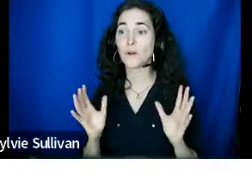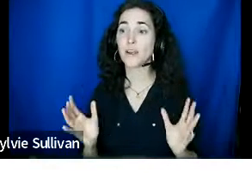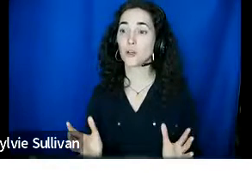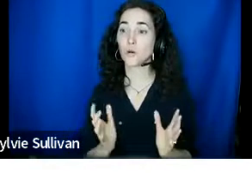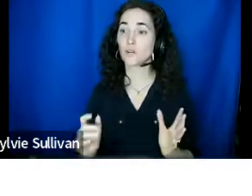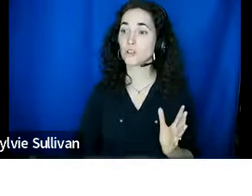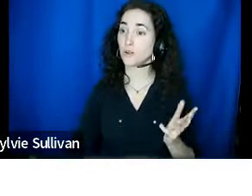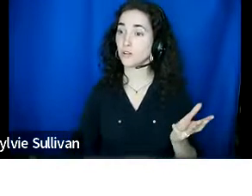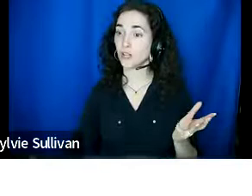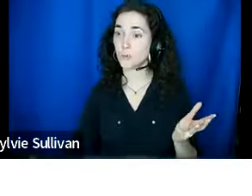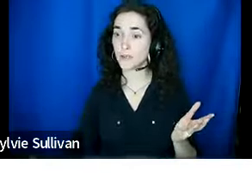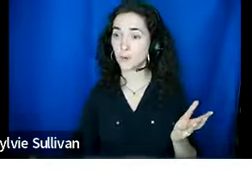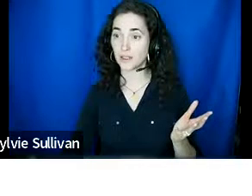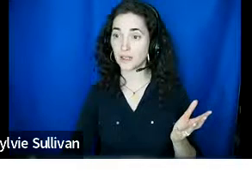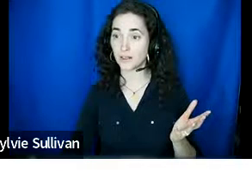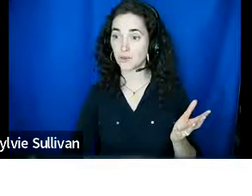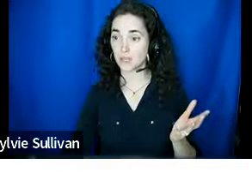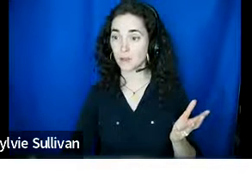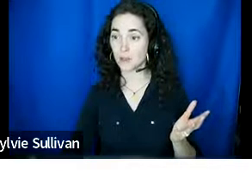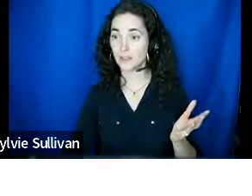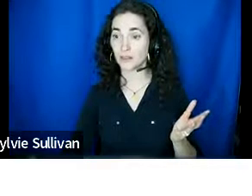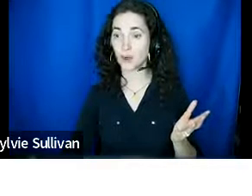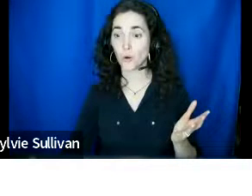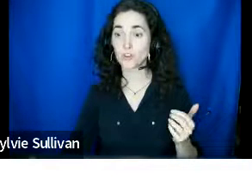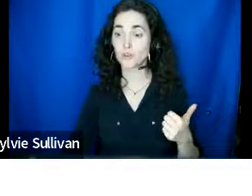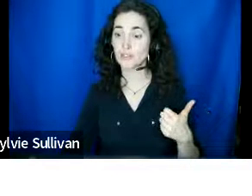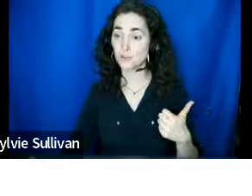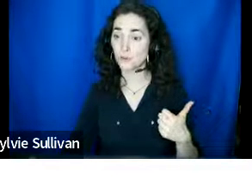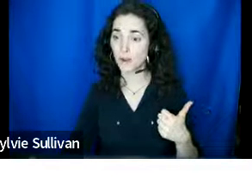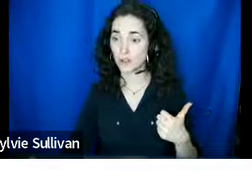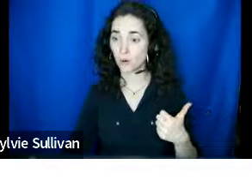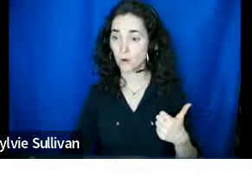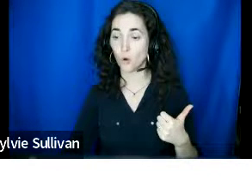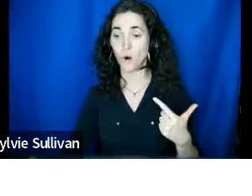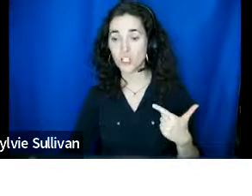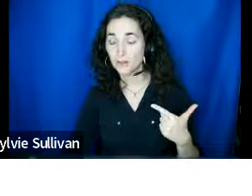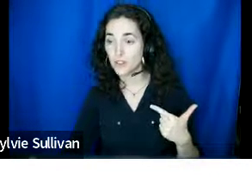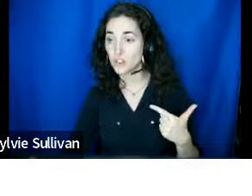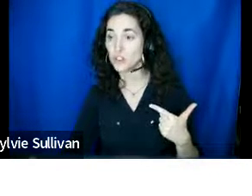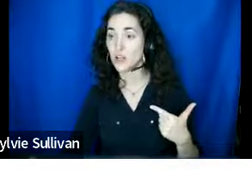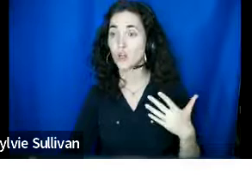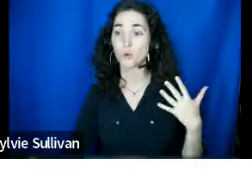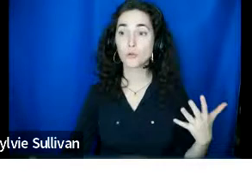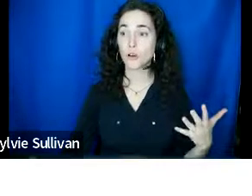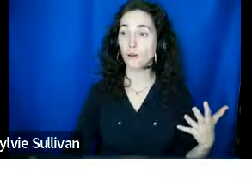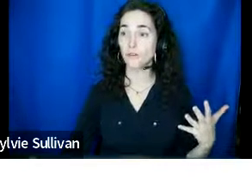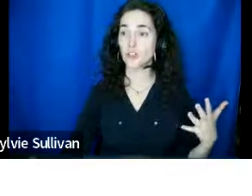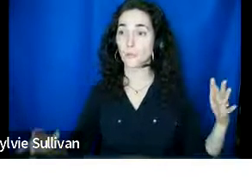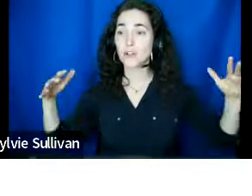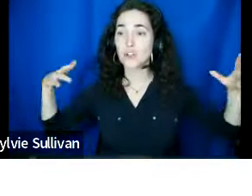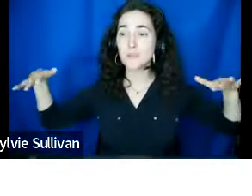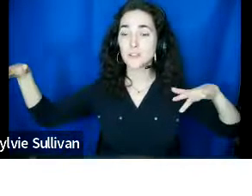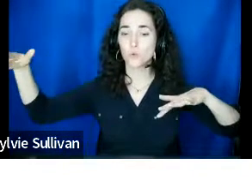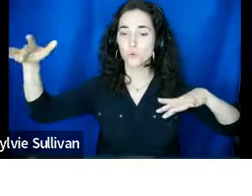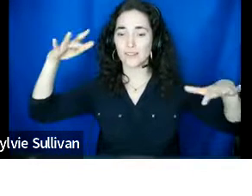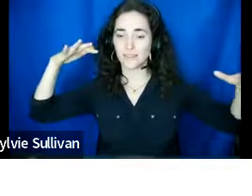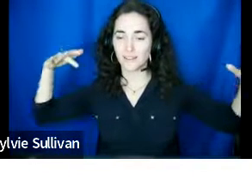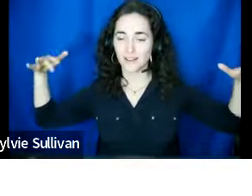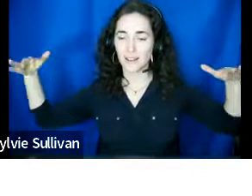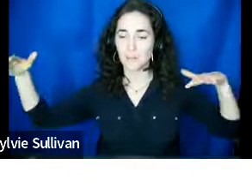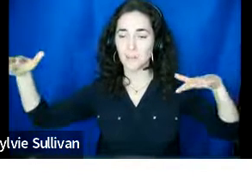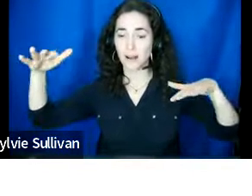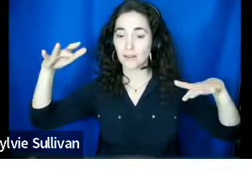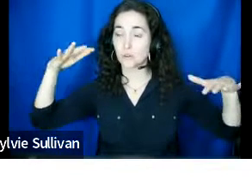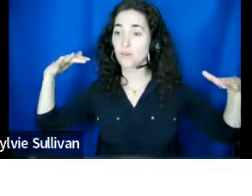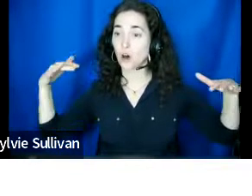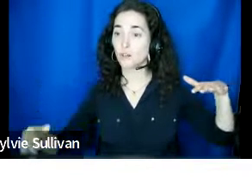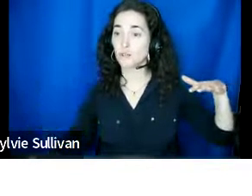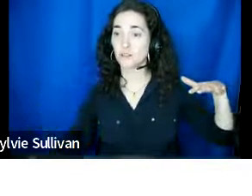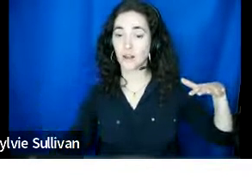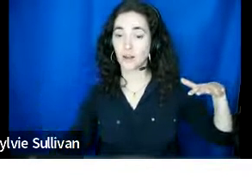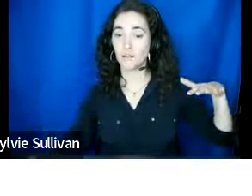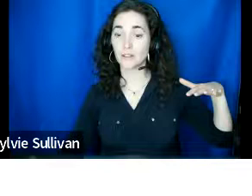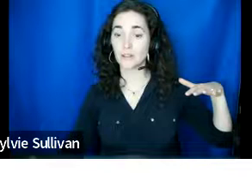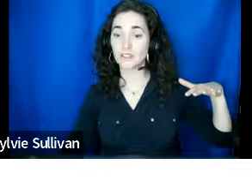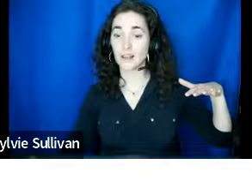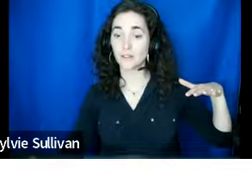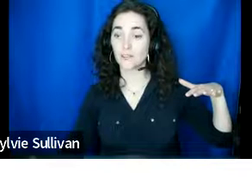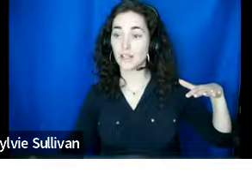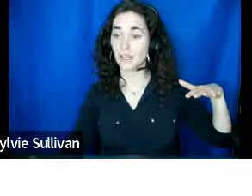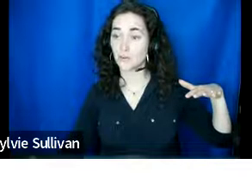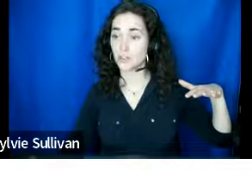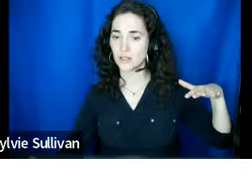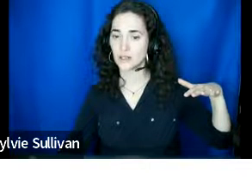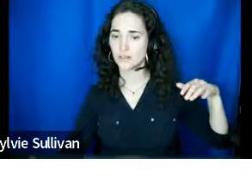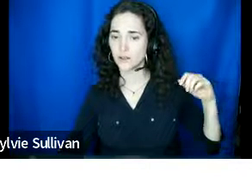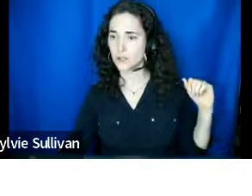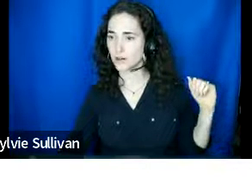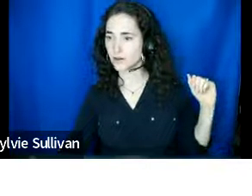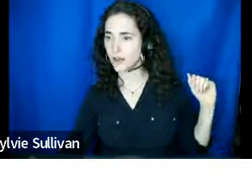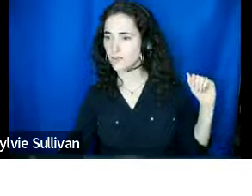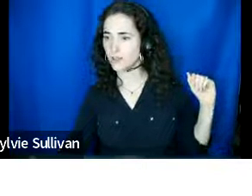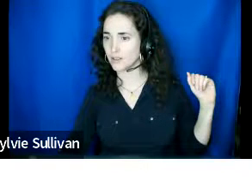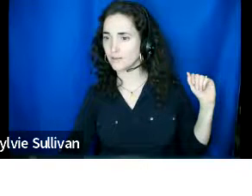people I encourage when they're not speaking with a native speaker, they're encouraged to listen to the radio, watch television, go to a coffee shop and just be surrounded by the thought... by the the sounds of that language. I think we